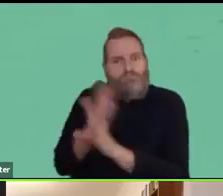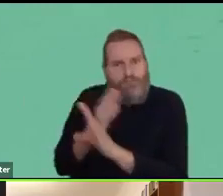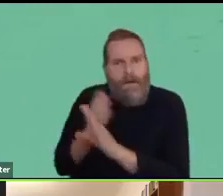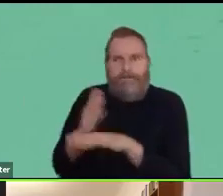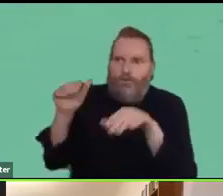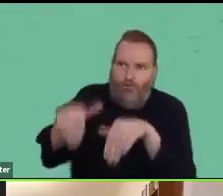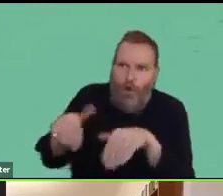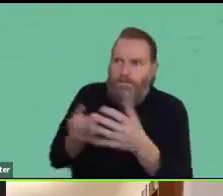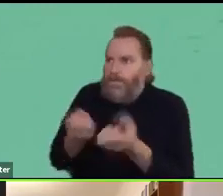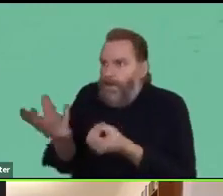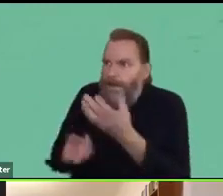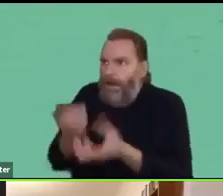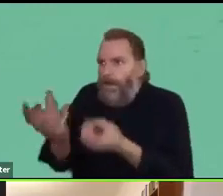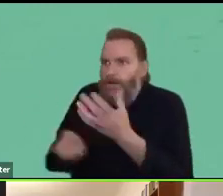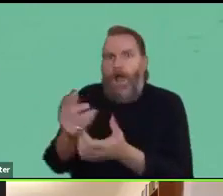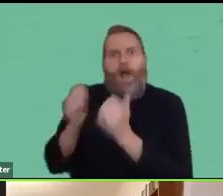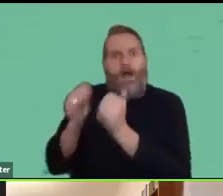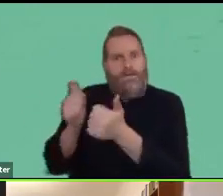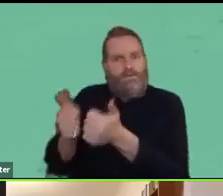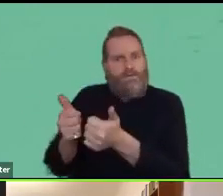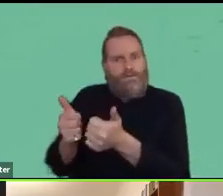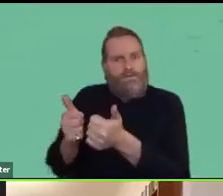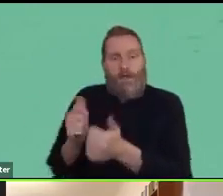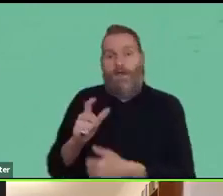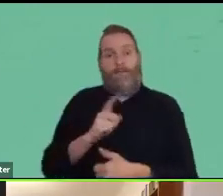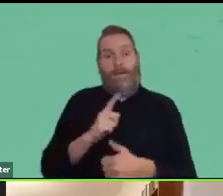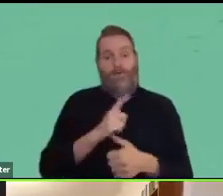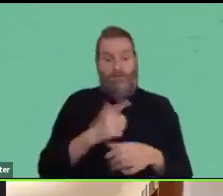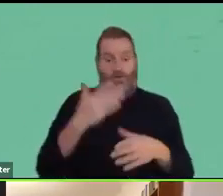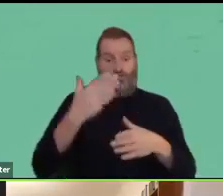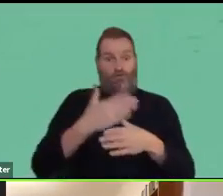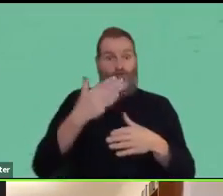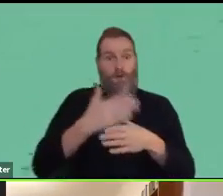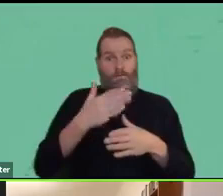the job losses that are being faced are post because of Covid because the economy's shrinking